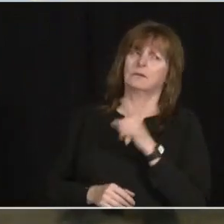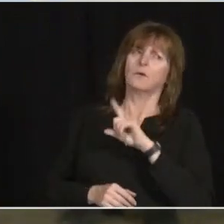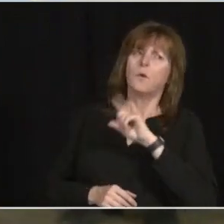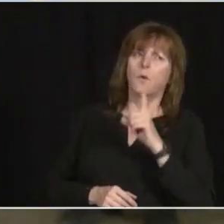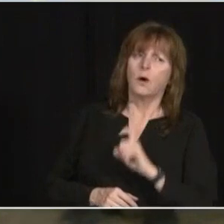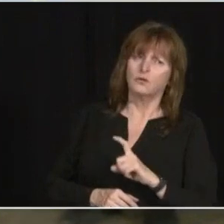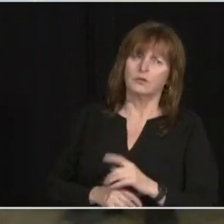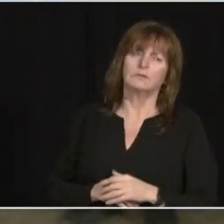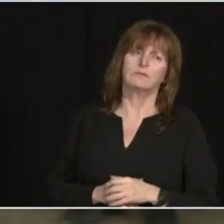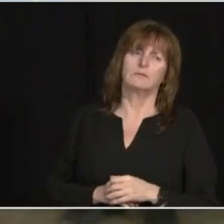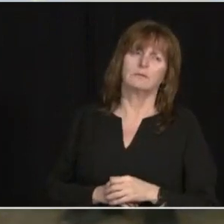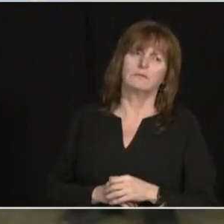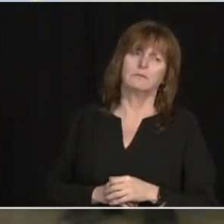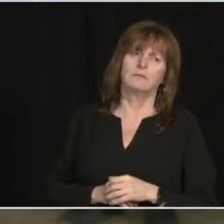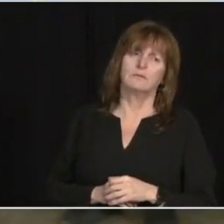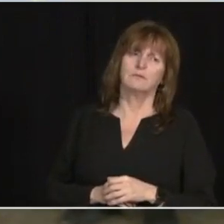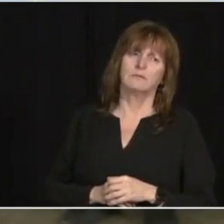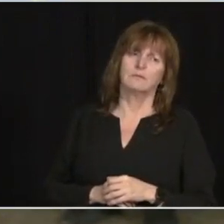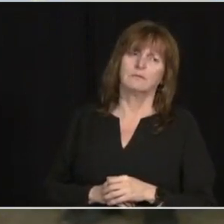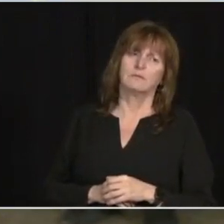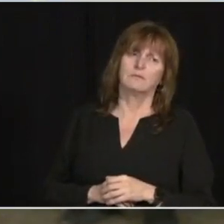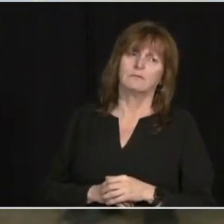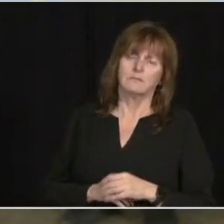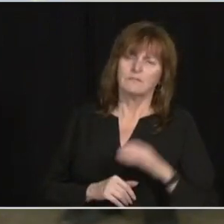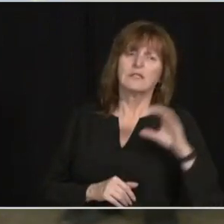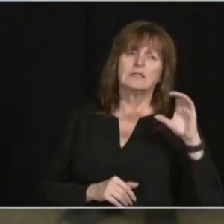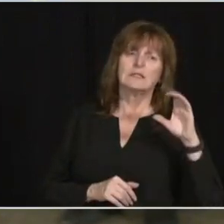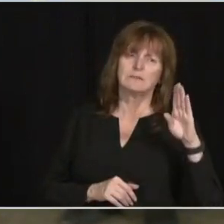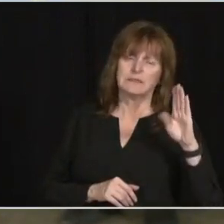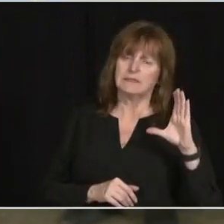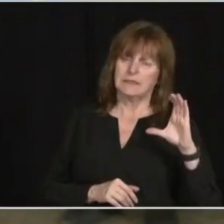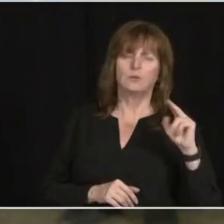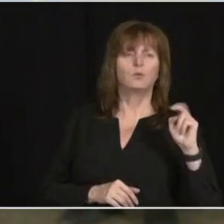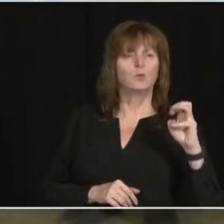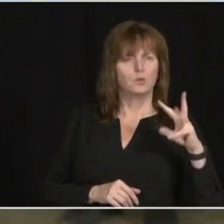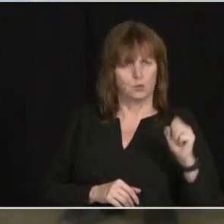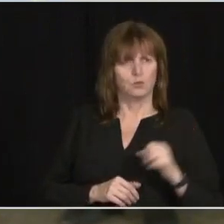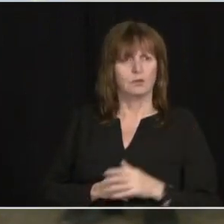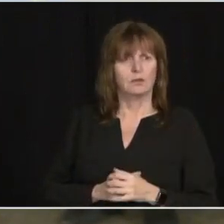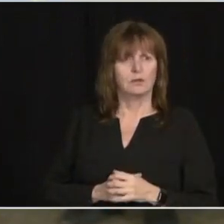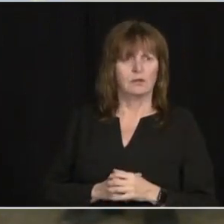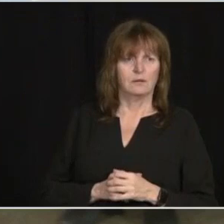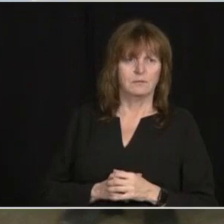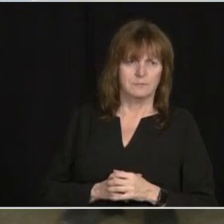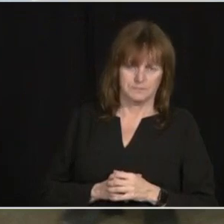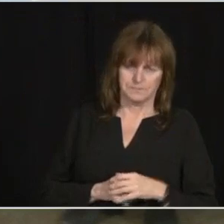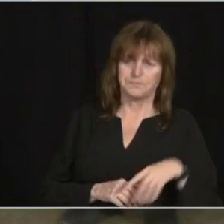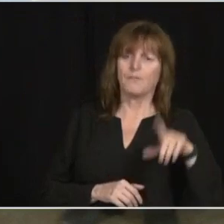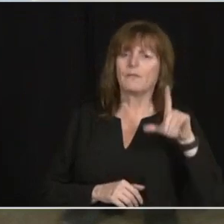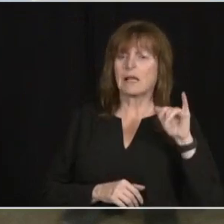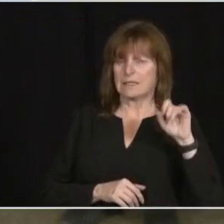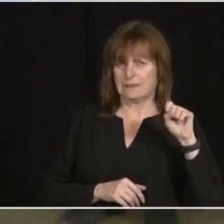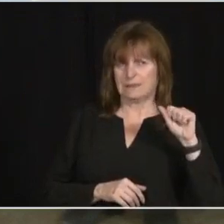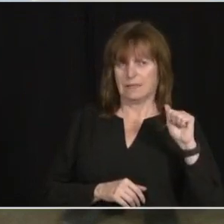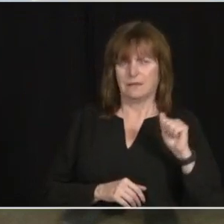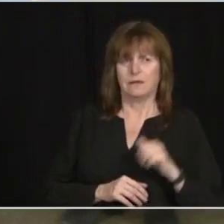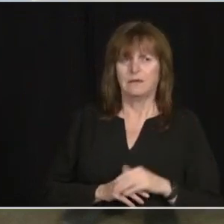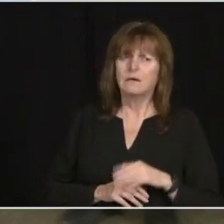comes from Lisa from CBC News. Hi there, everyone. A question for the premier. We're learning